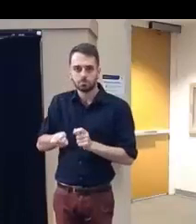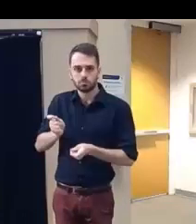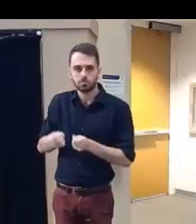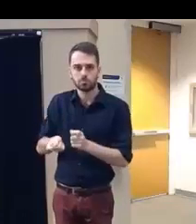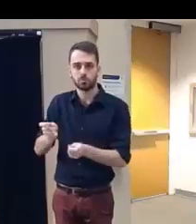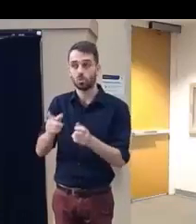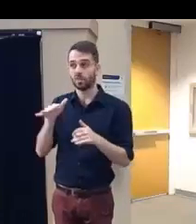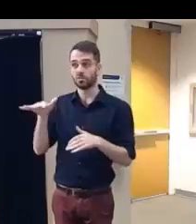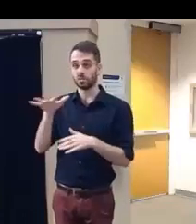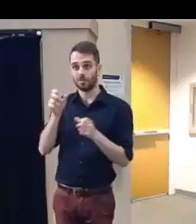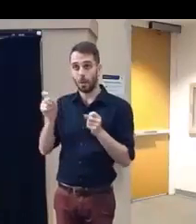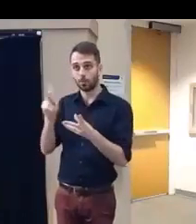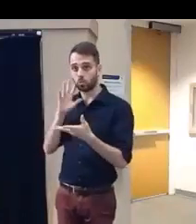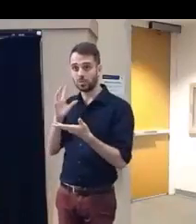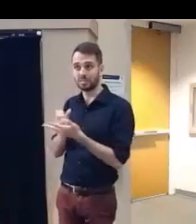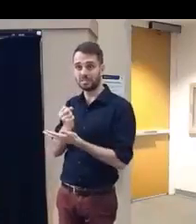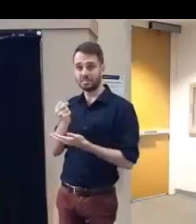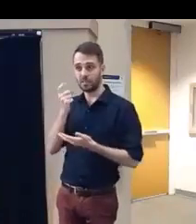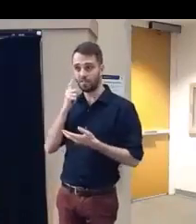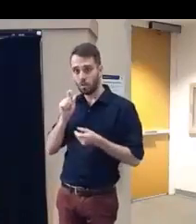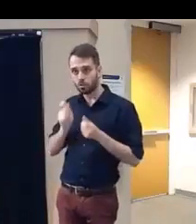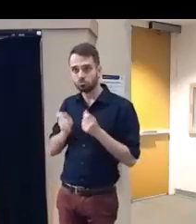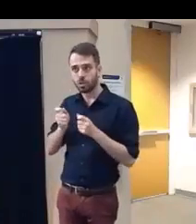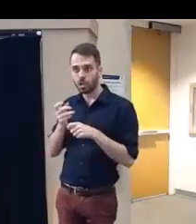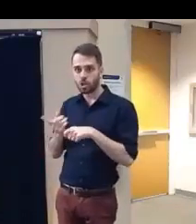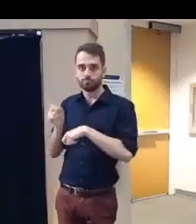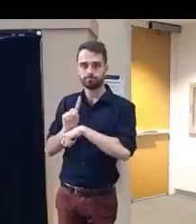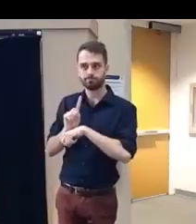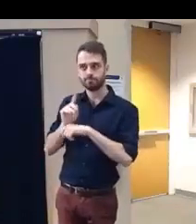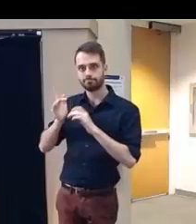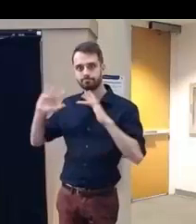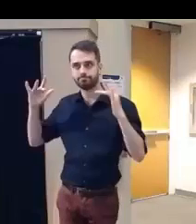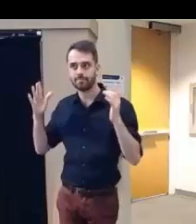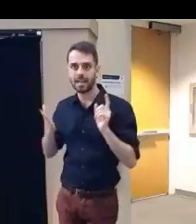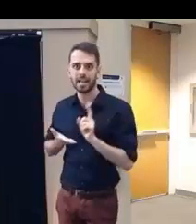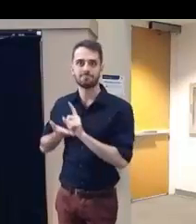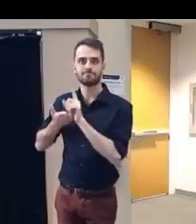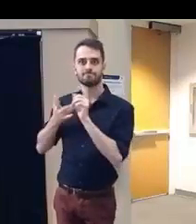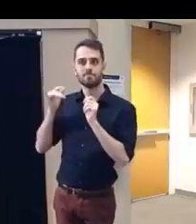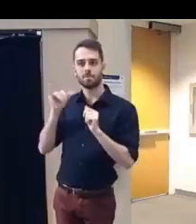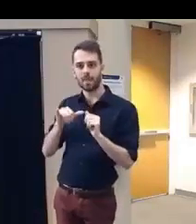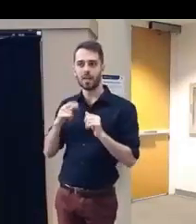opportunity to borrow from Dr Lee it has been this time but I will say we have learned so much about